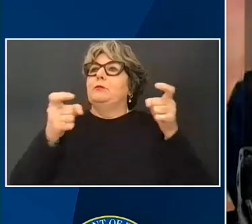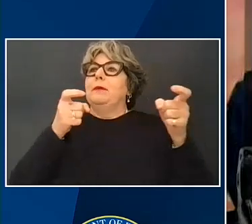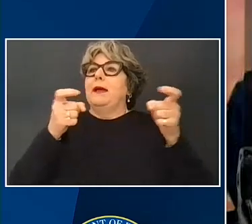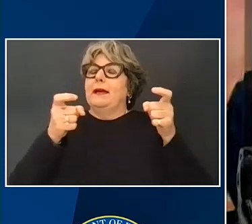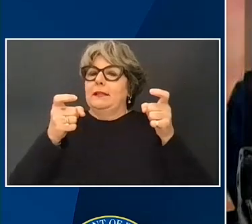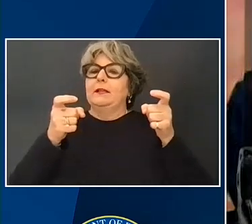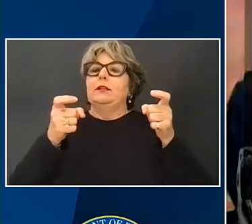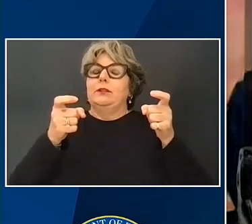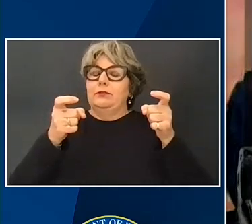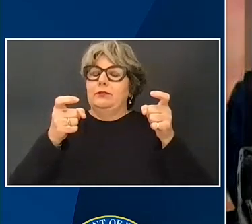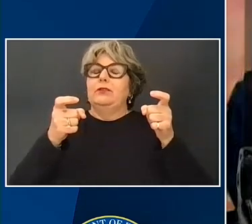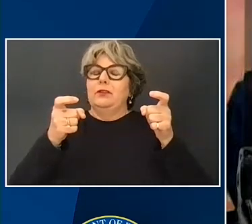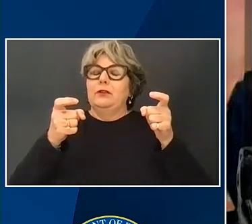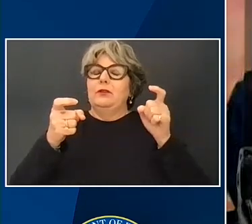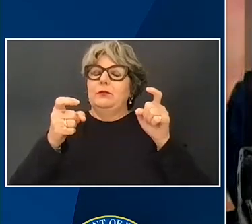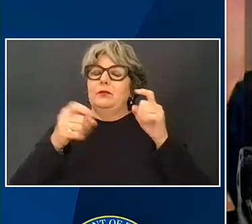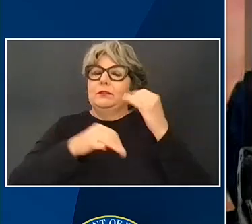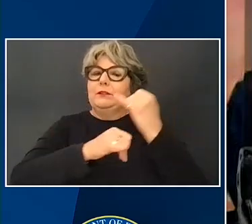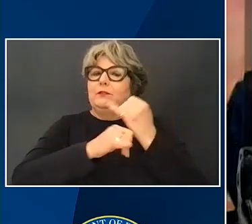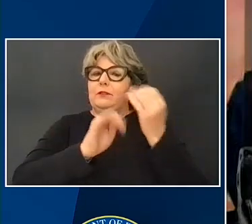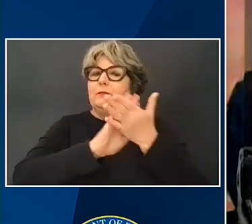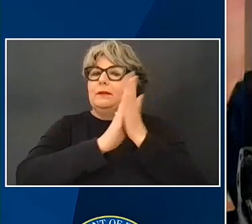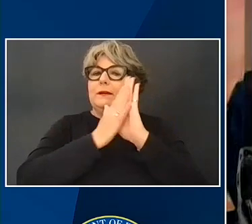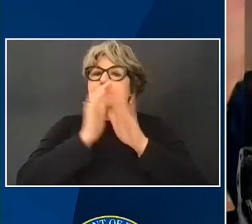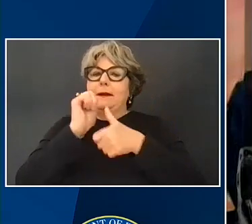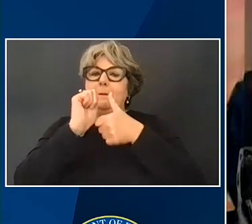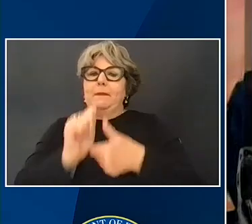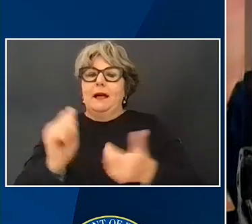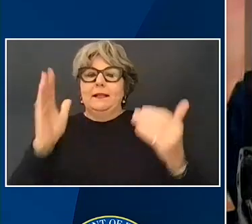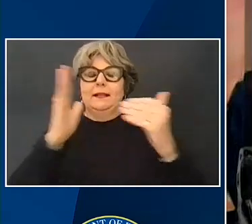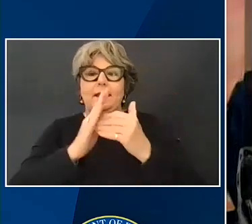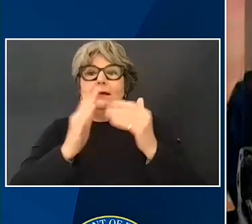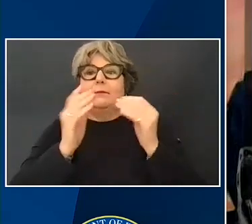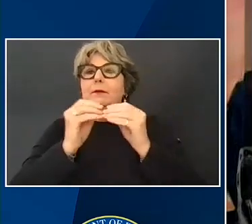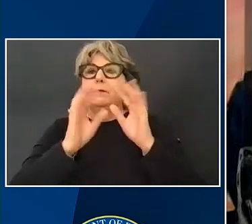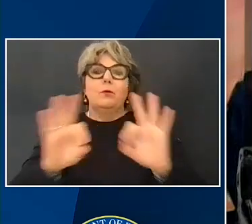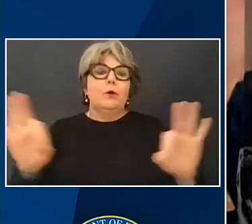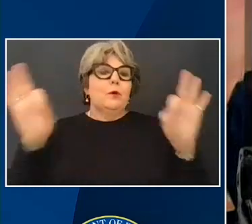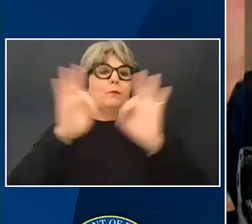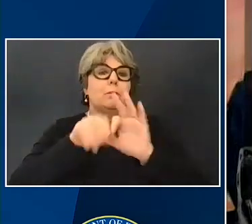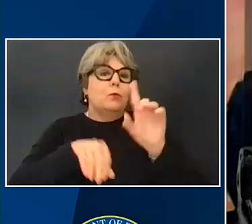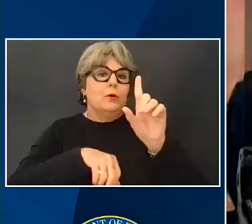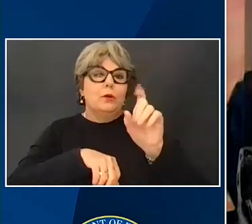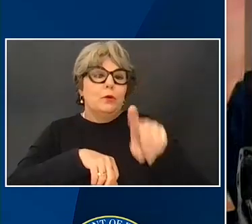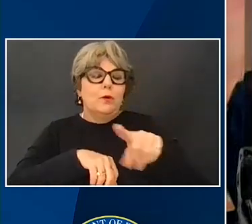compliance. But the more important question is, I think it would be helpful